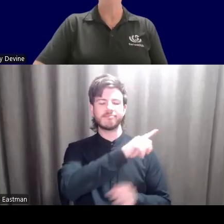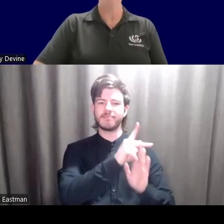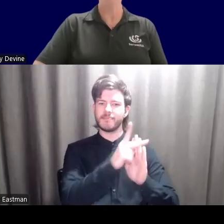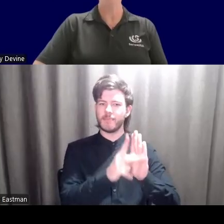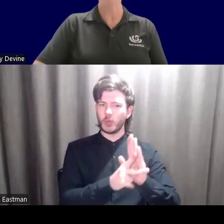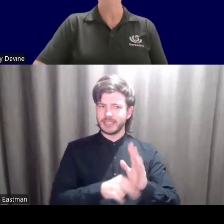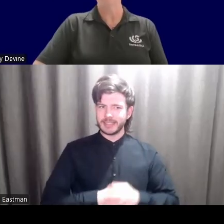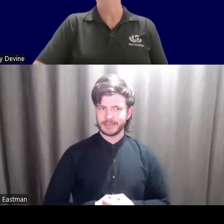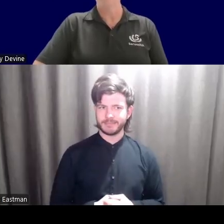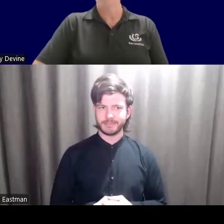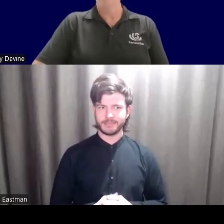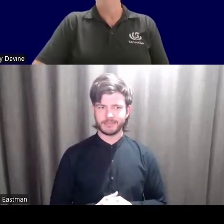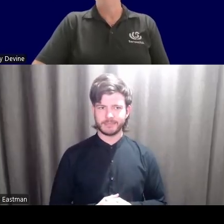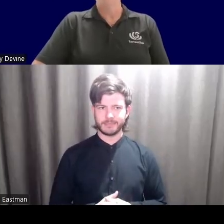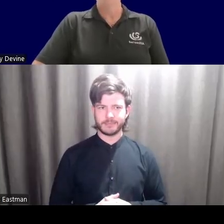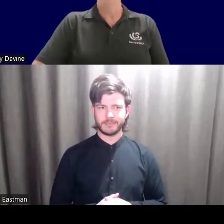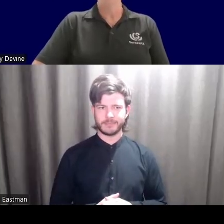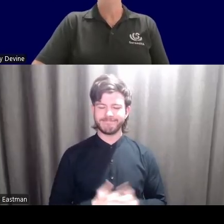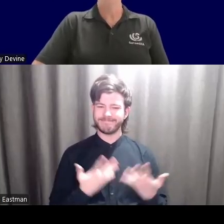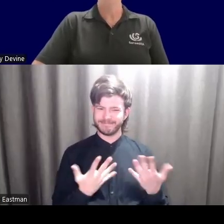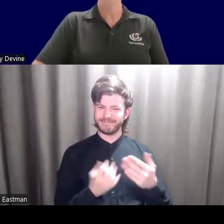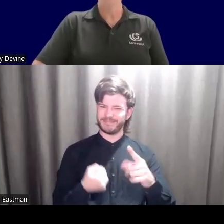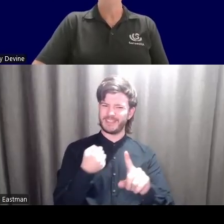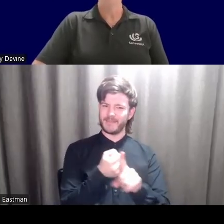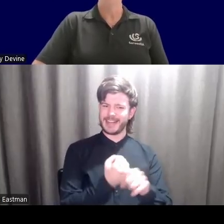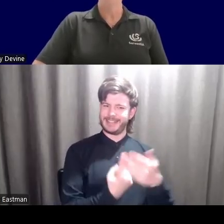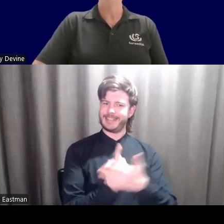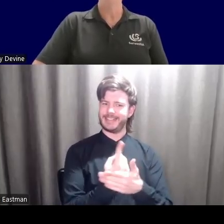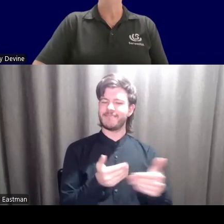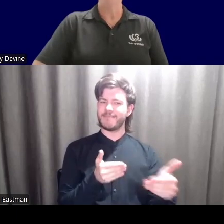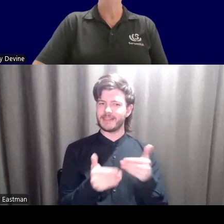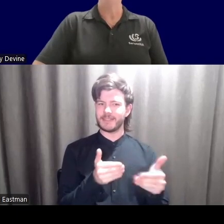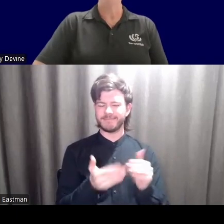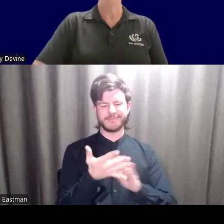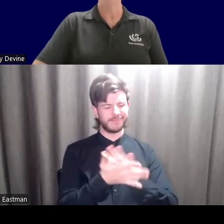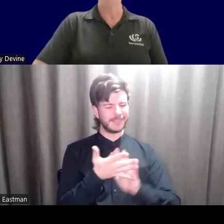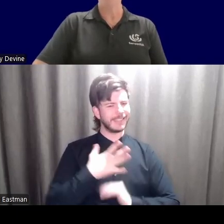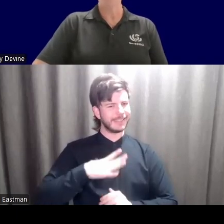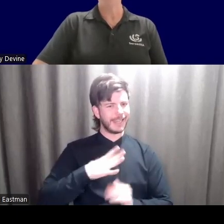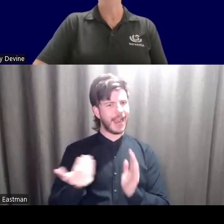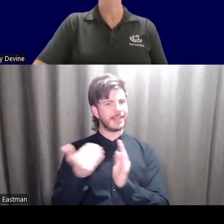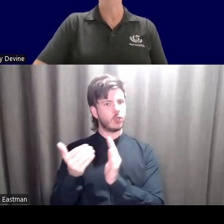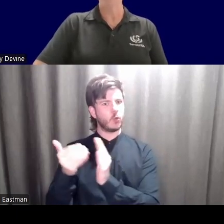incident management. Additional considerations need to be made regarding the quality of support,